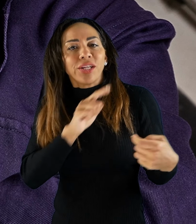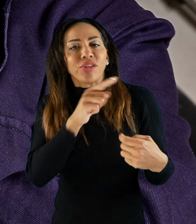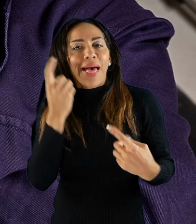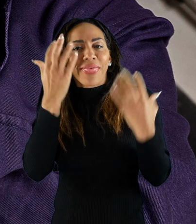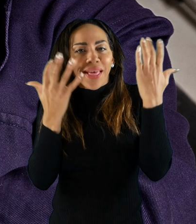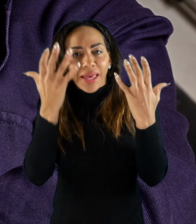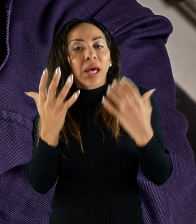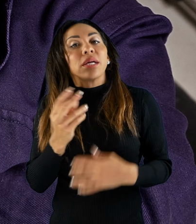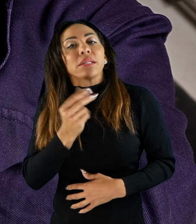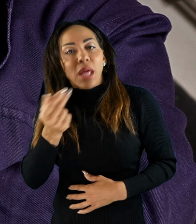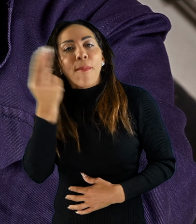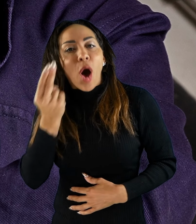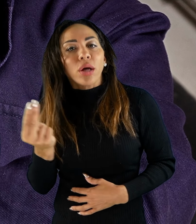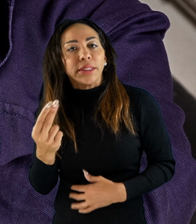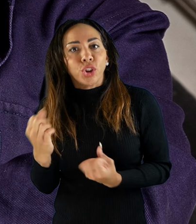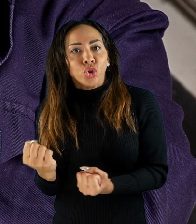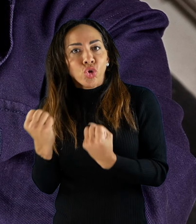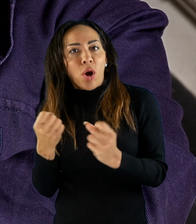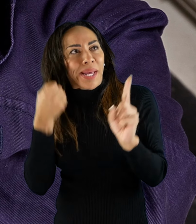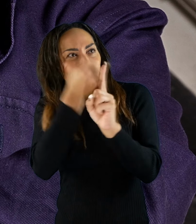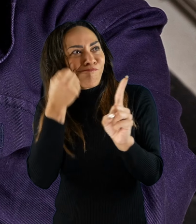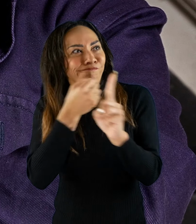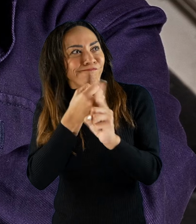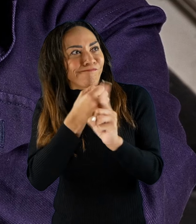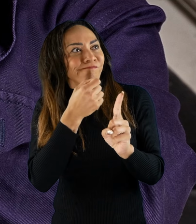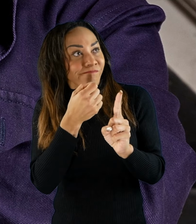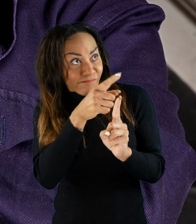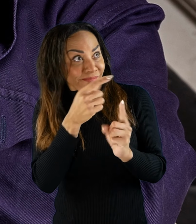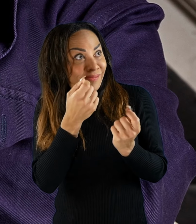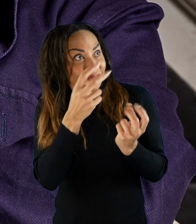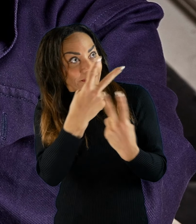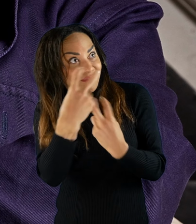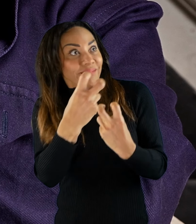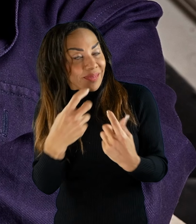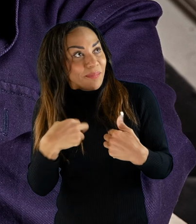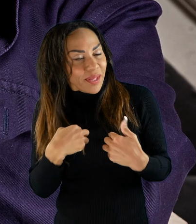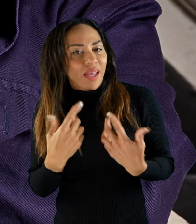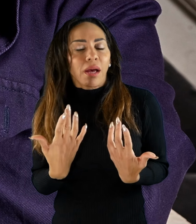managing to do that, but there's a long way to go to break through that conservatism and that elitism.